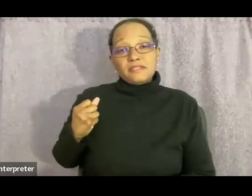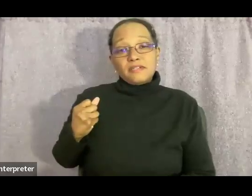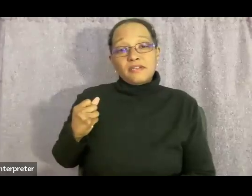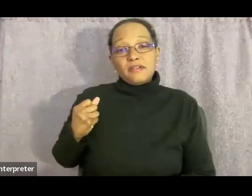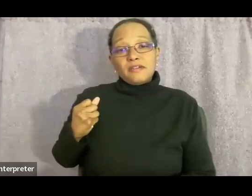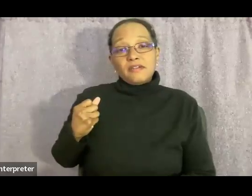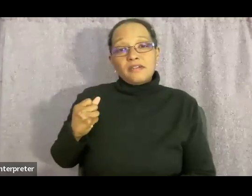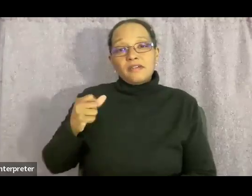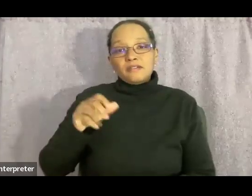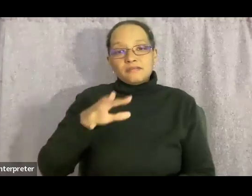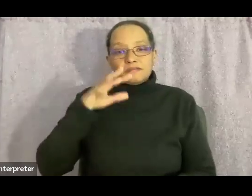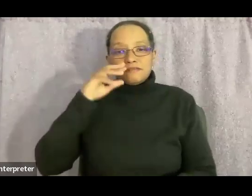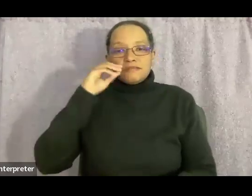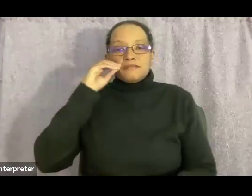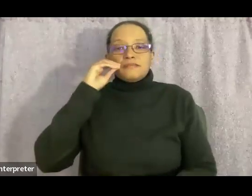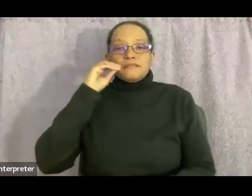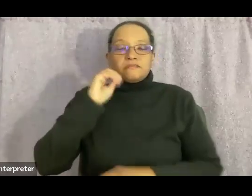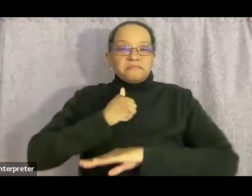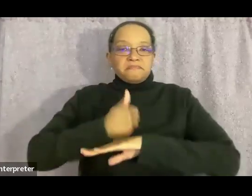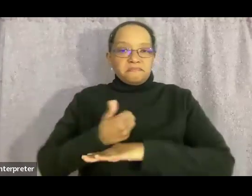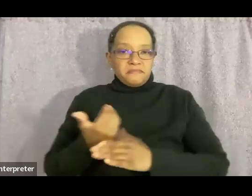Breathing in, reset. This is number four.